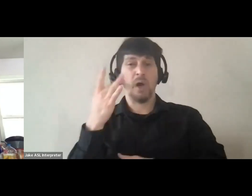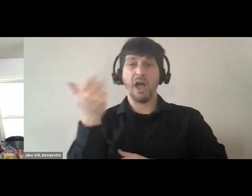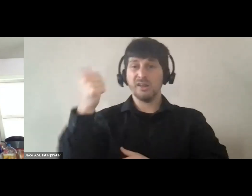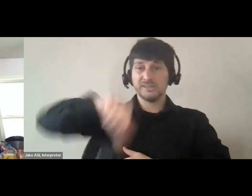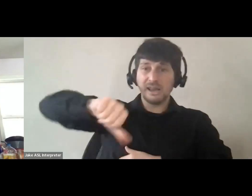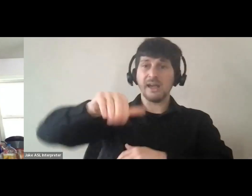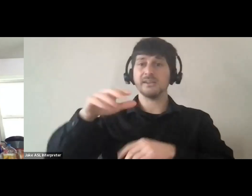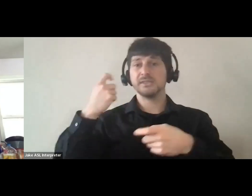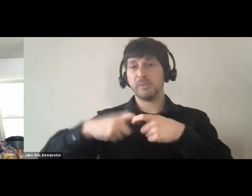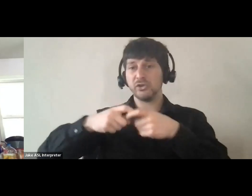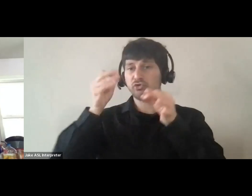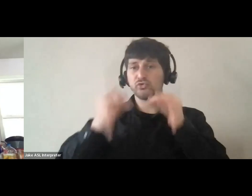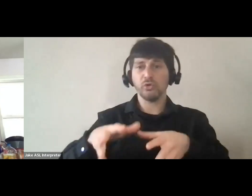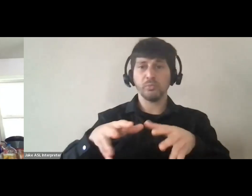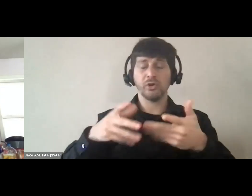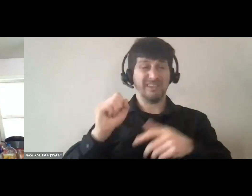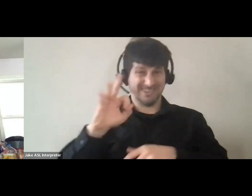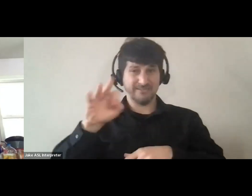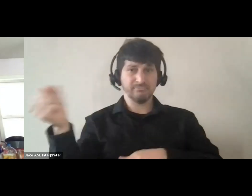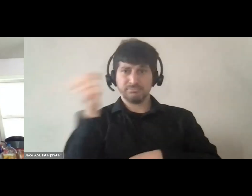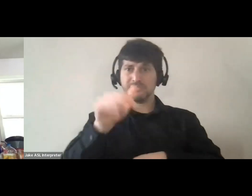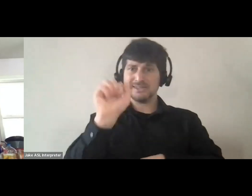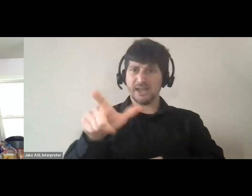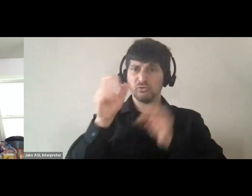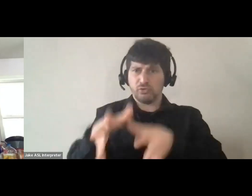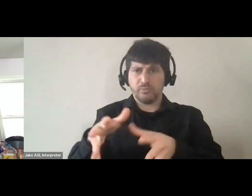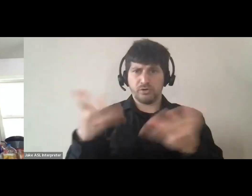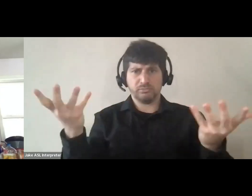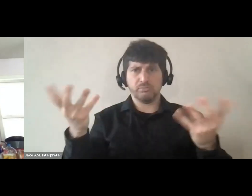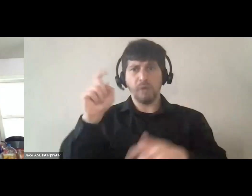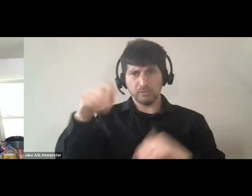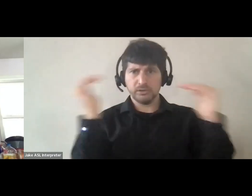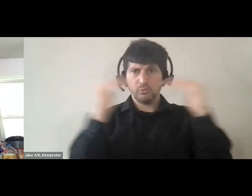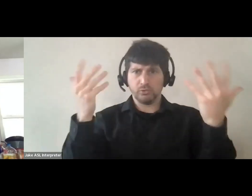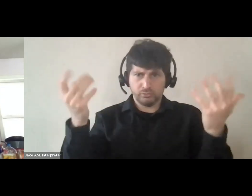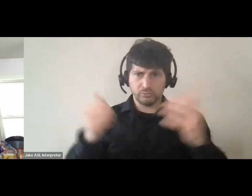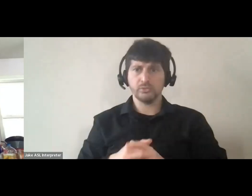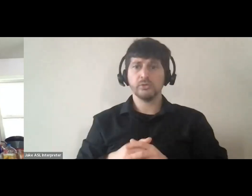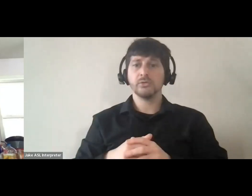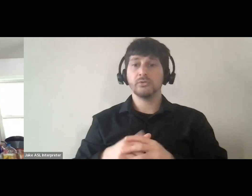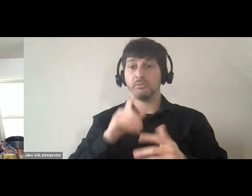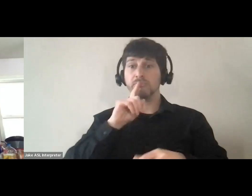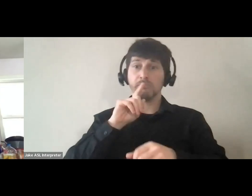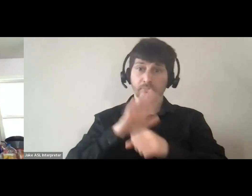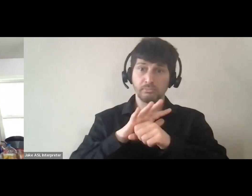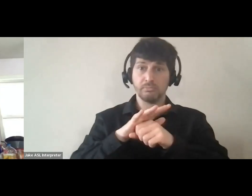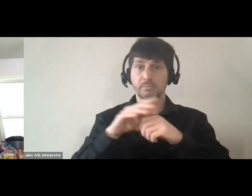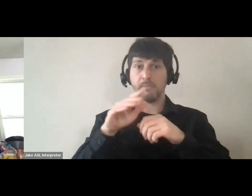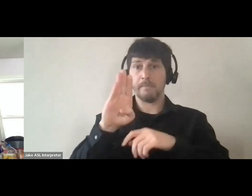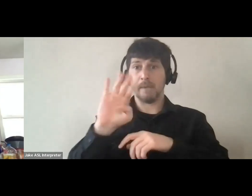Would you say no to providing interpreters to deaf consumers? Then why deny Spanish language interpreters to disabled consumers who need it?